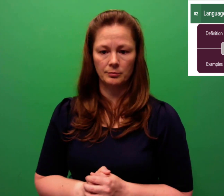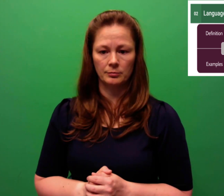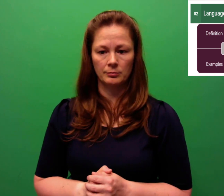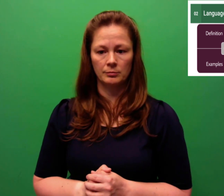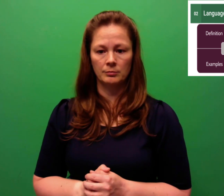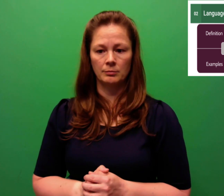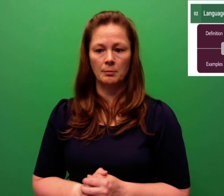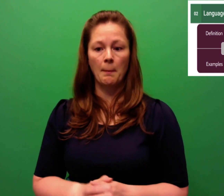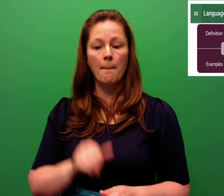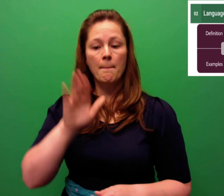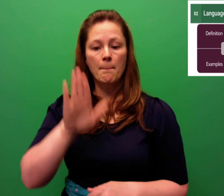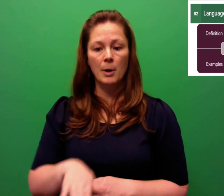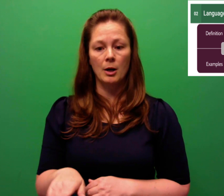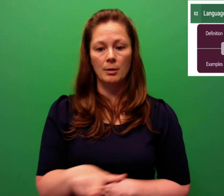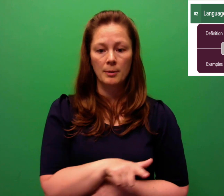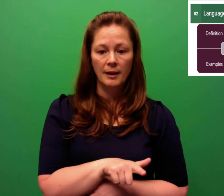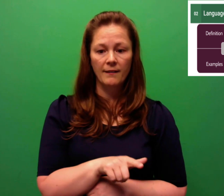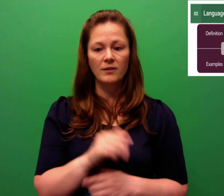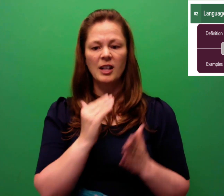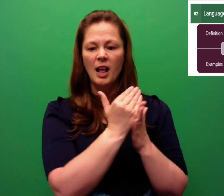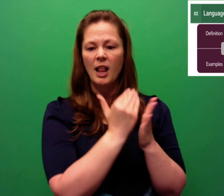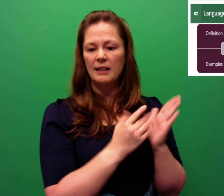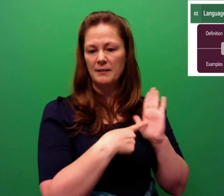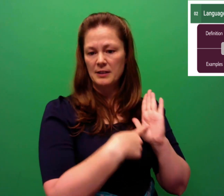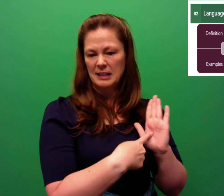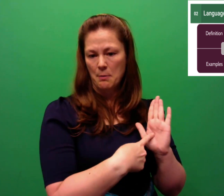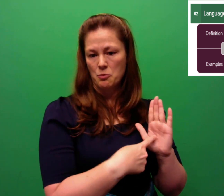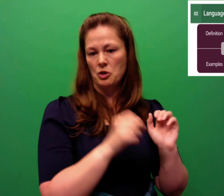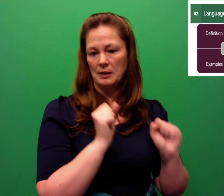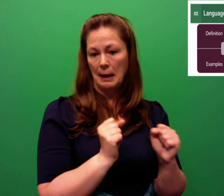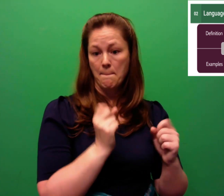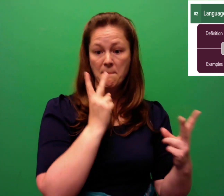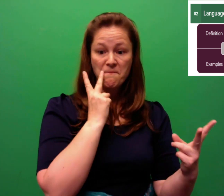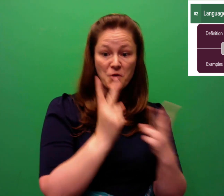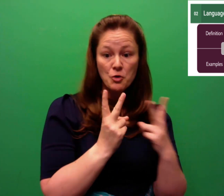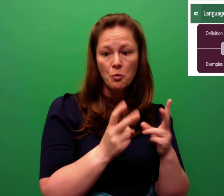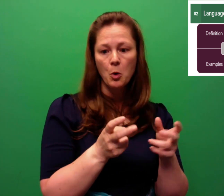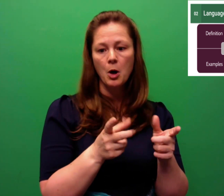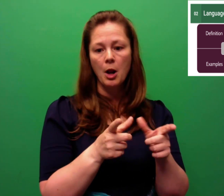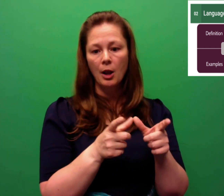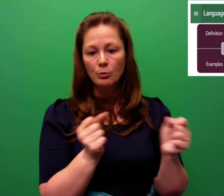characteristics or facts related to the term, the bottom left is a list of